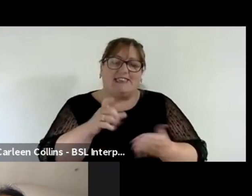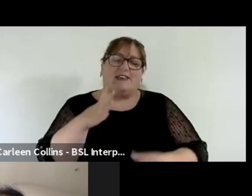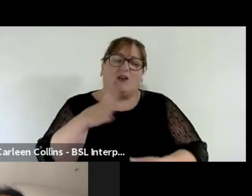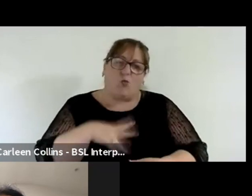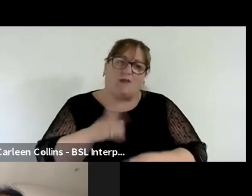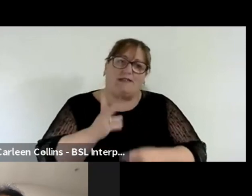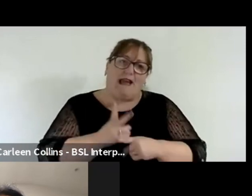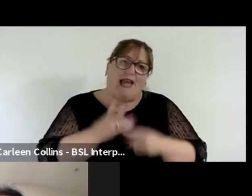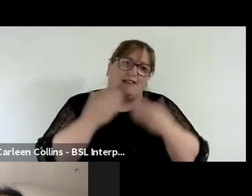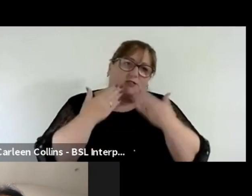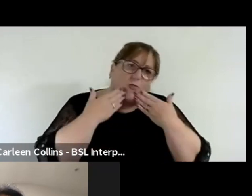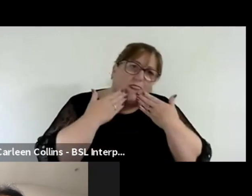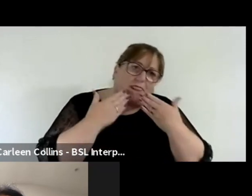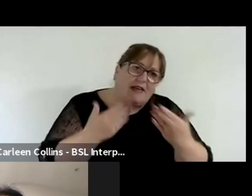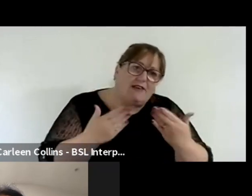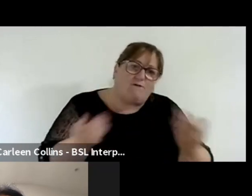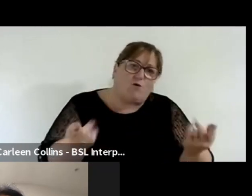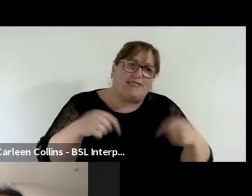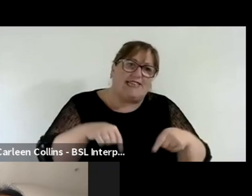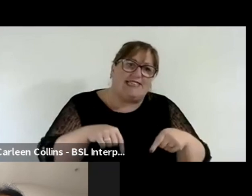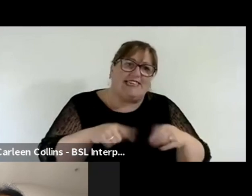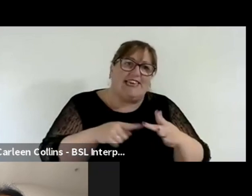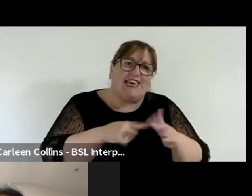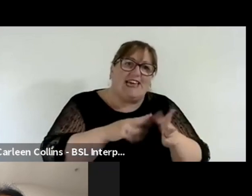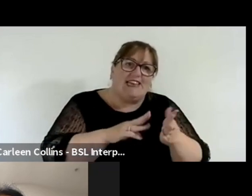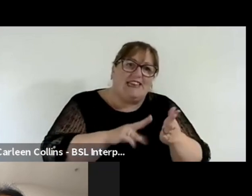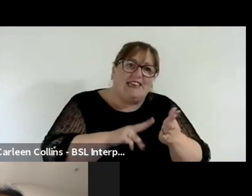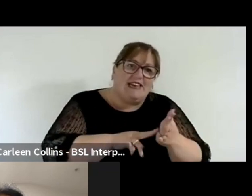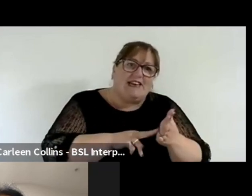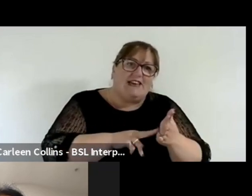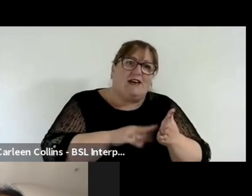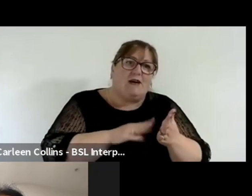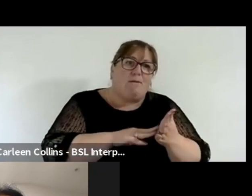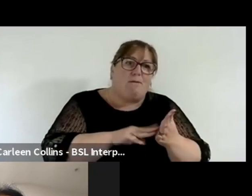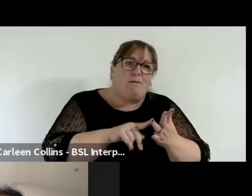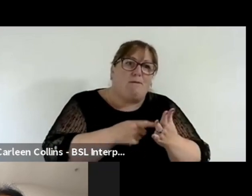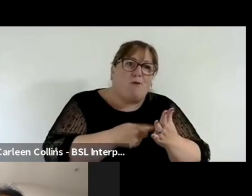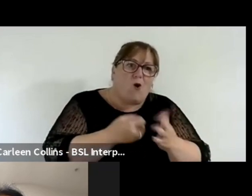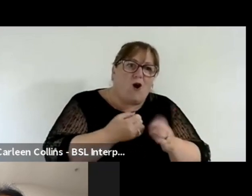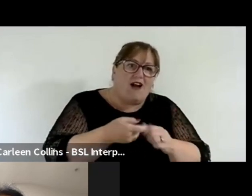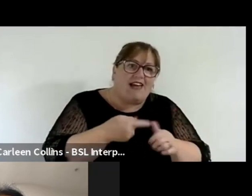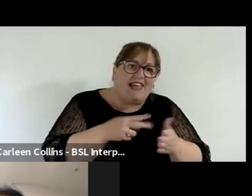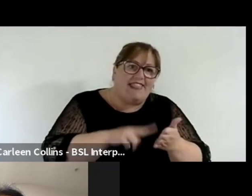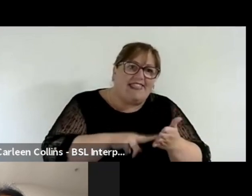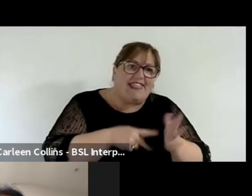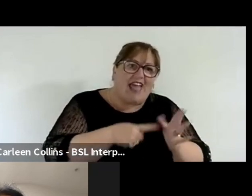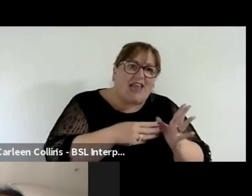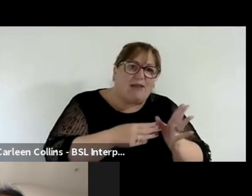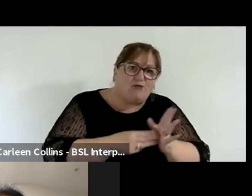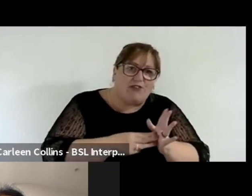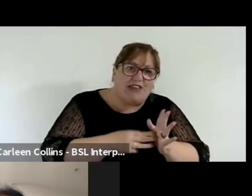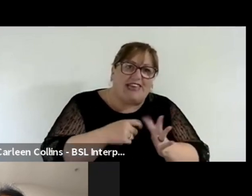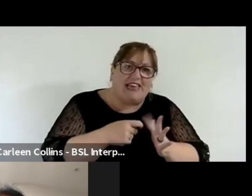That is taking us nicely to the end of our session with HMRC. Again, I just want to thank you all very much for attending.